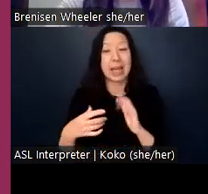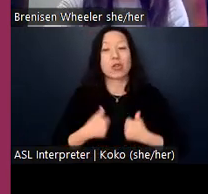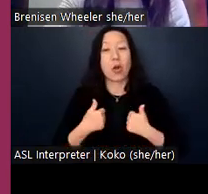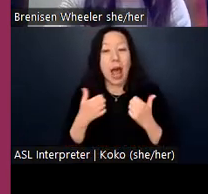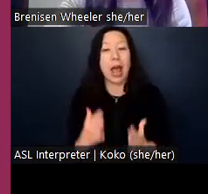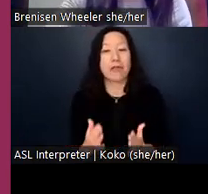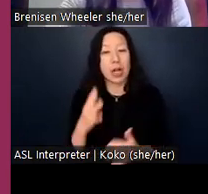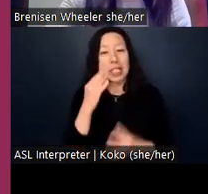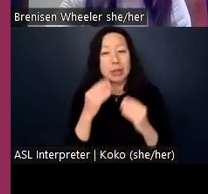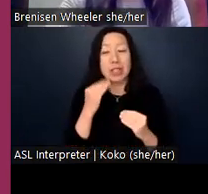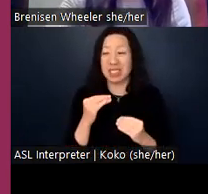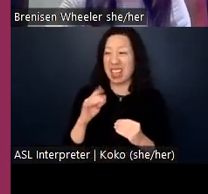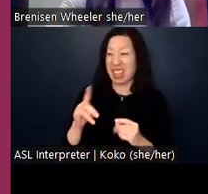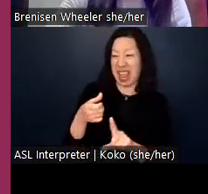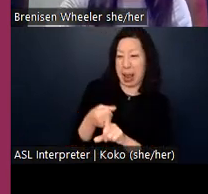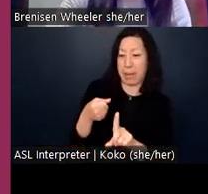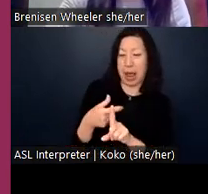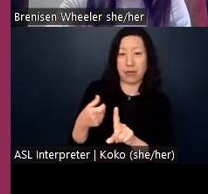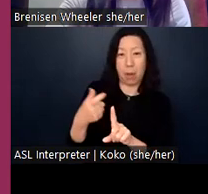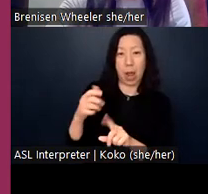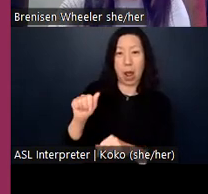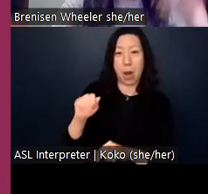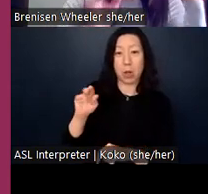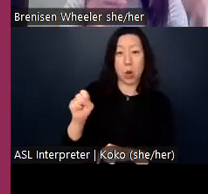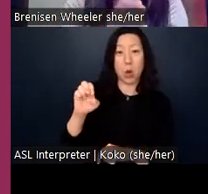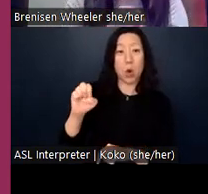abuse and limits it to the 12:19:05 confines of what is deemed illegal,